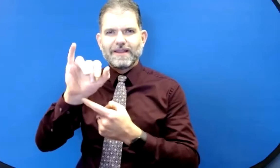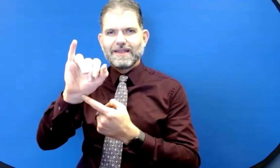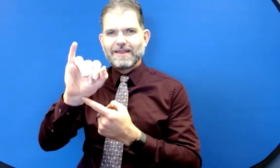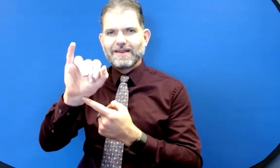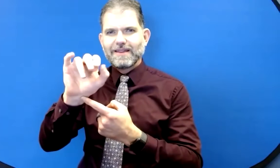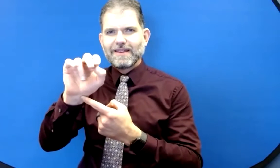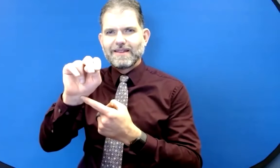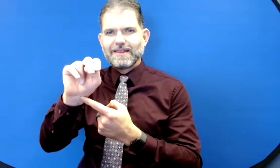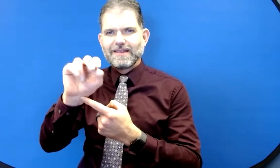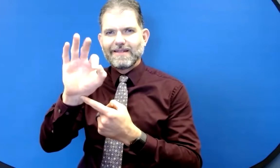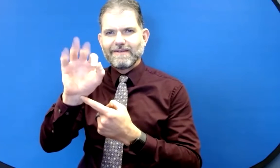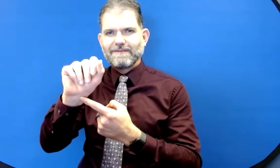ASL Interpreter: we start to get something called